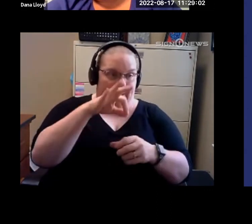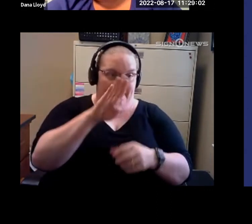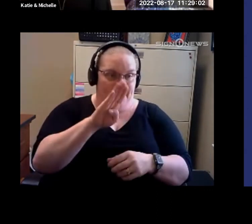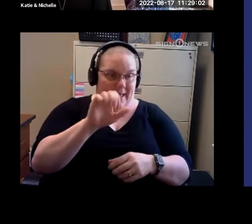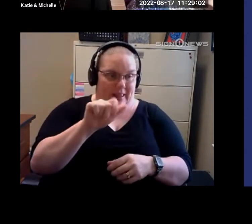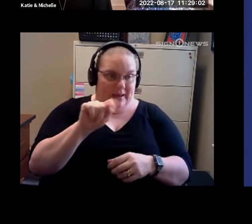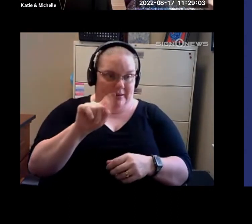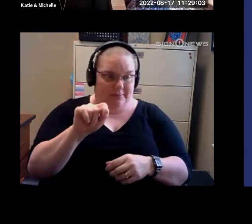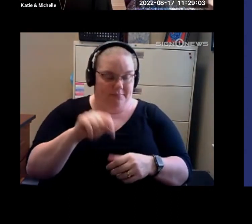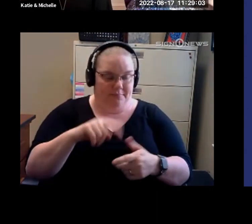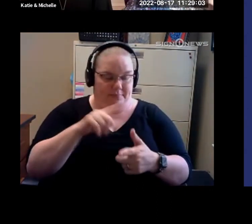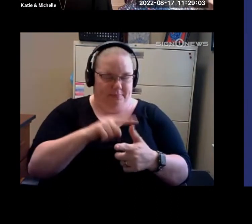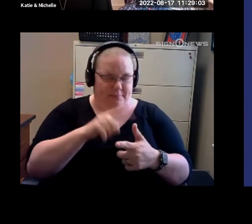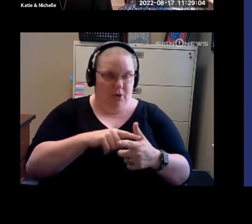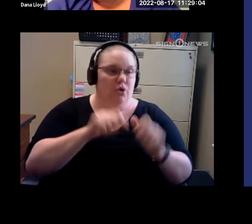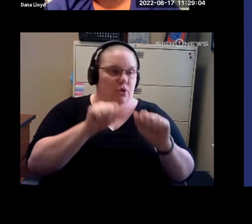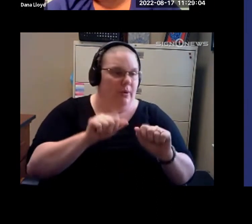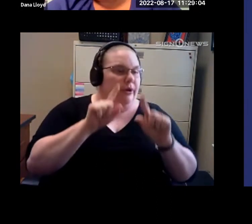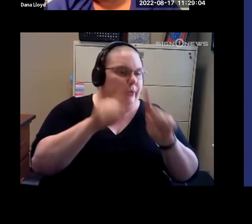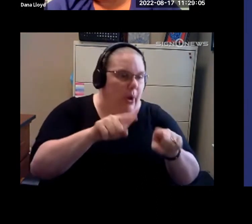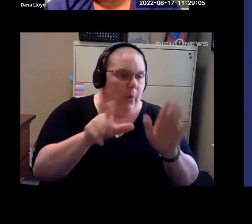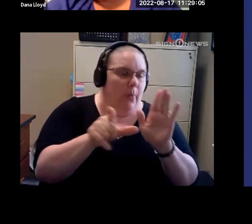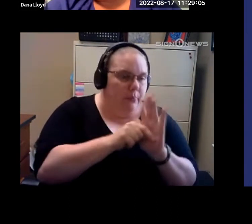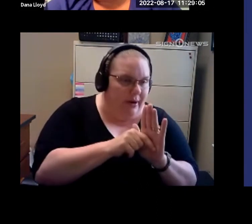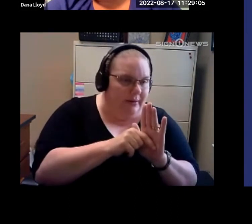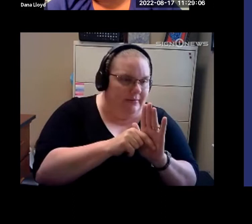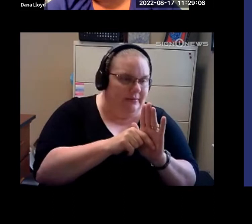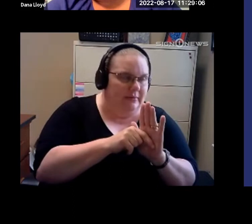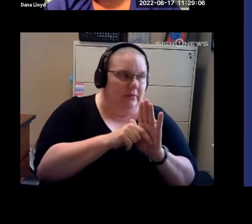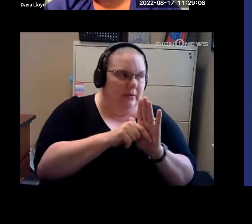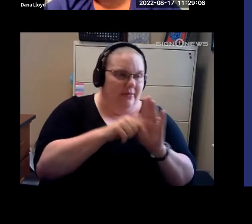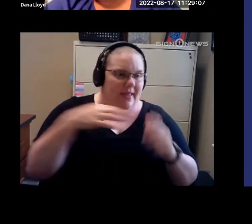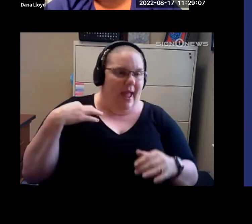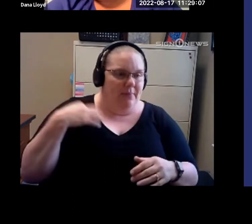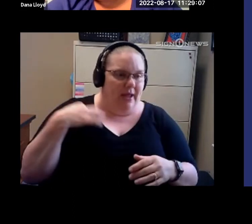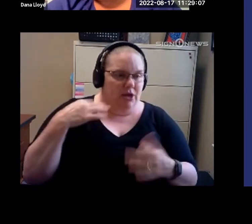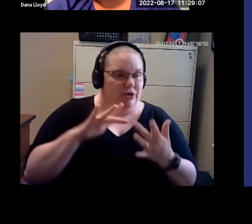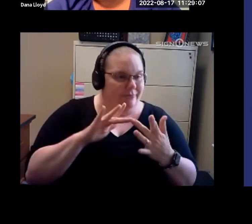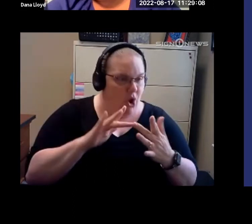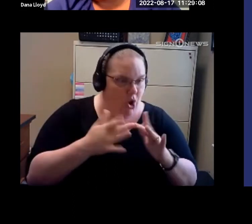um by printing an application and mailing it back um or most Boards of Elections you can